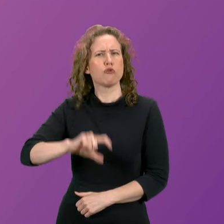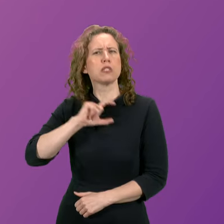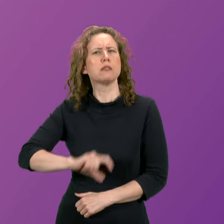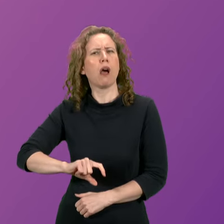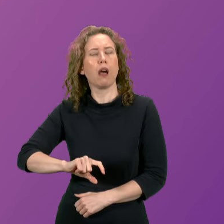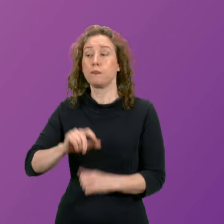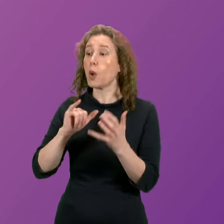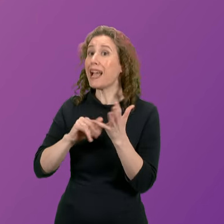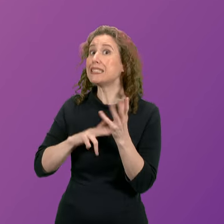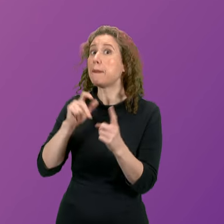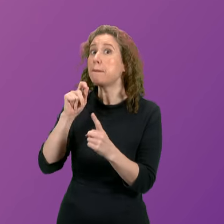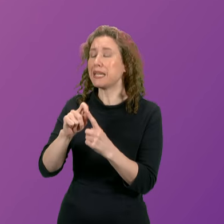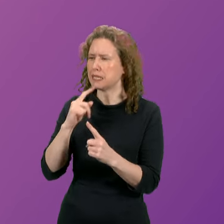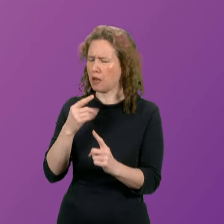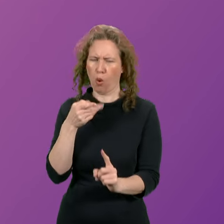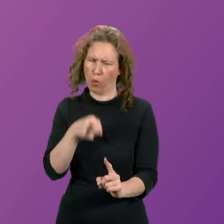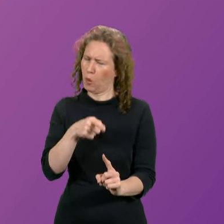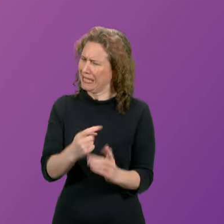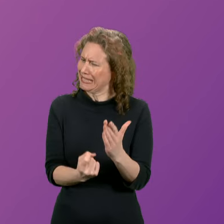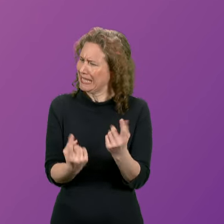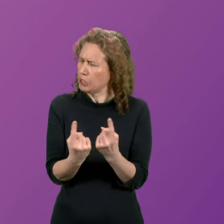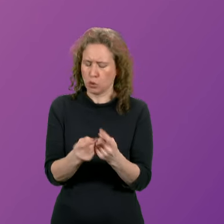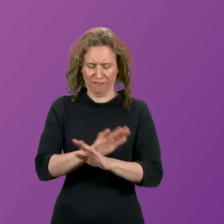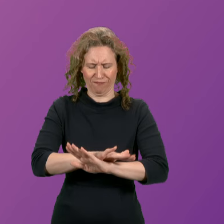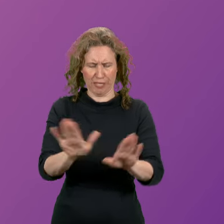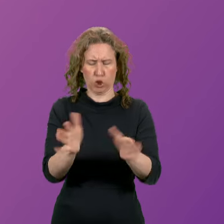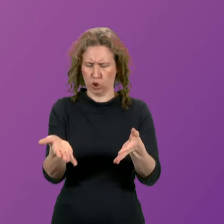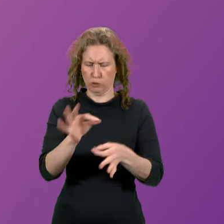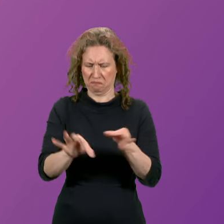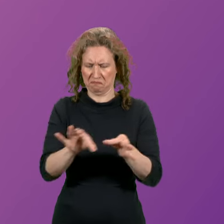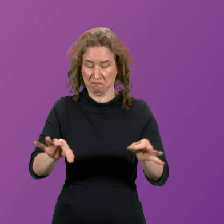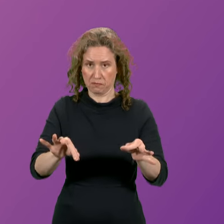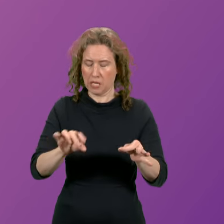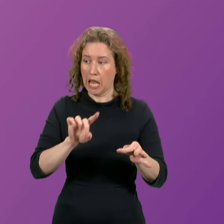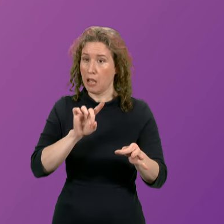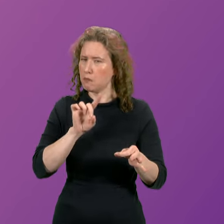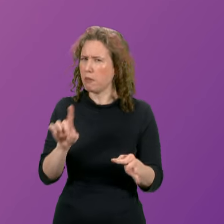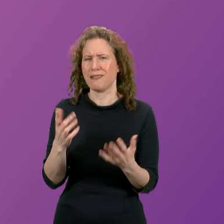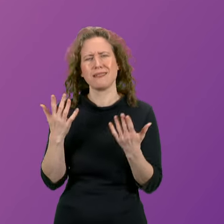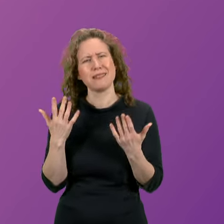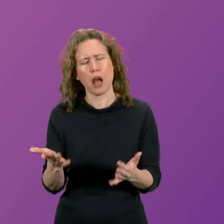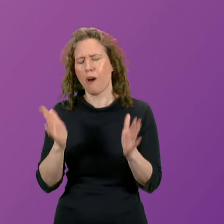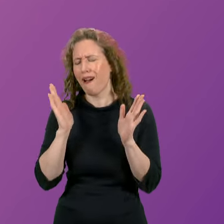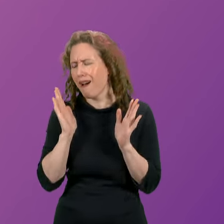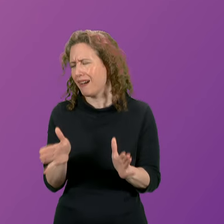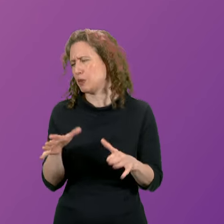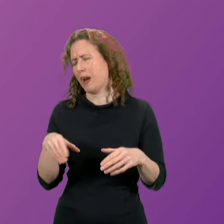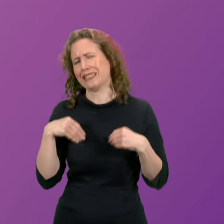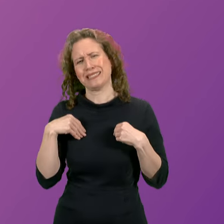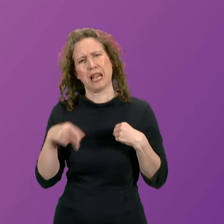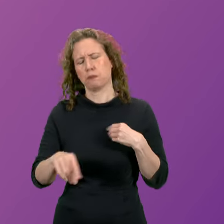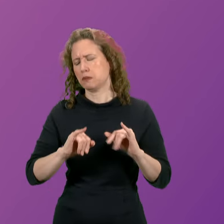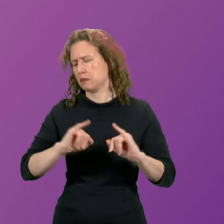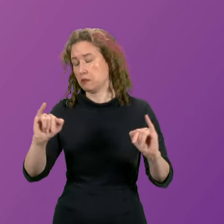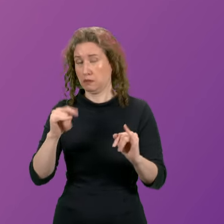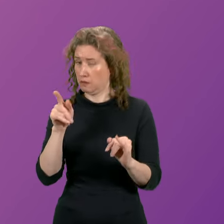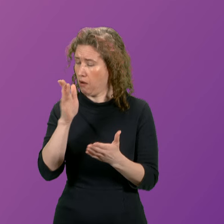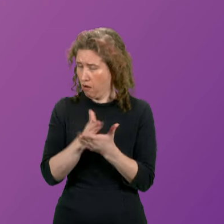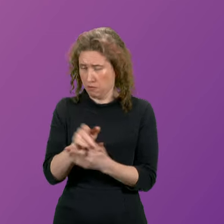and that the matter was closed, but it must surely accept the full scale of the deceit and abuse of